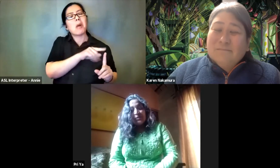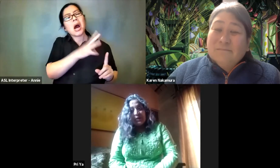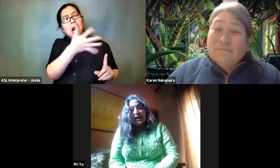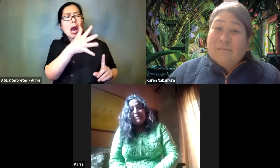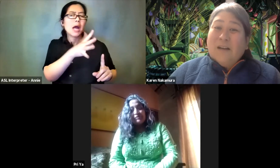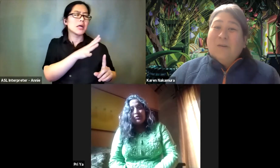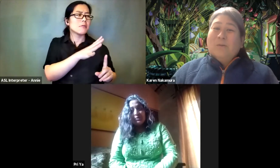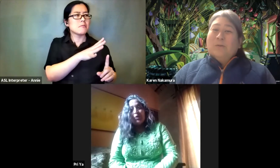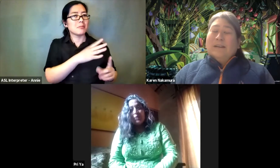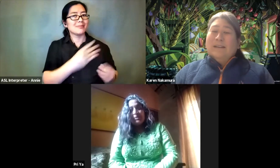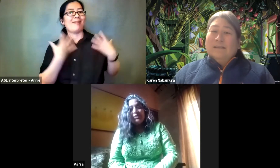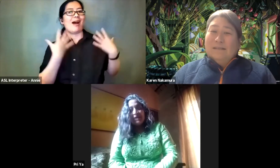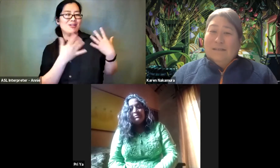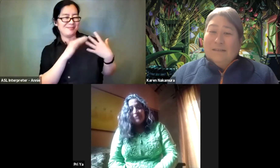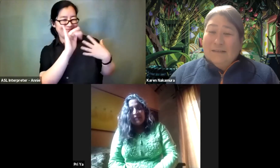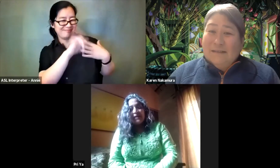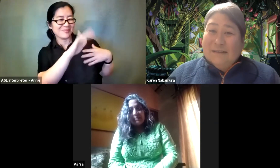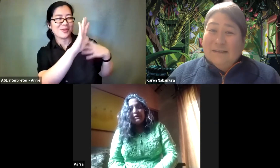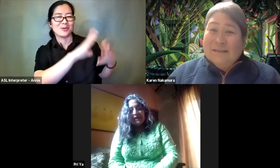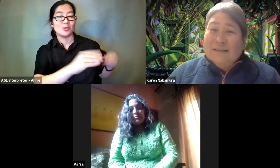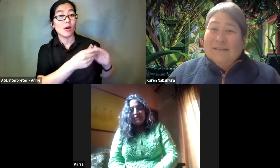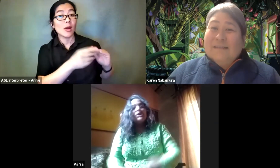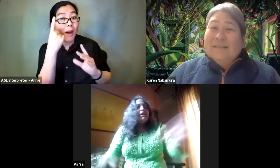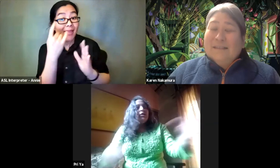happened for Somam the whole Community came together and build that bridge, a lot of other